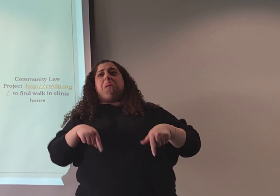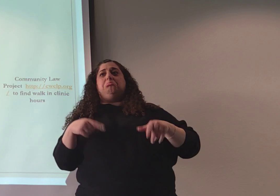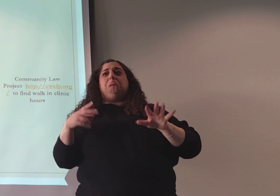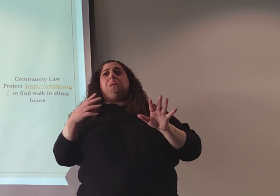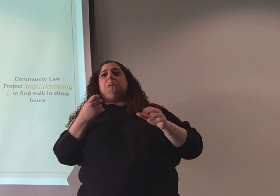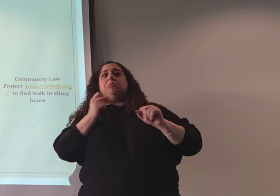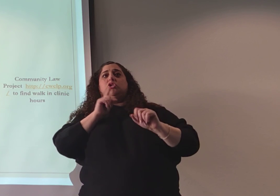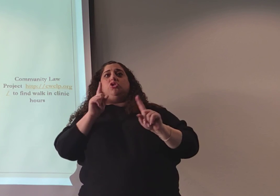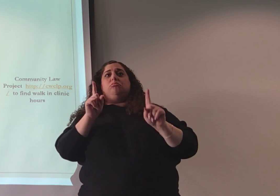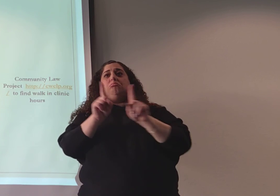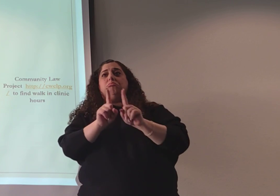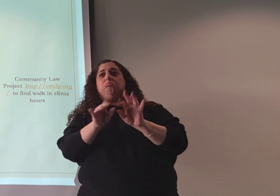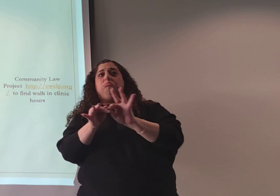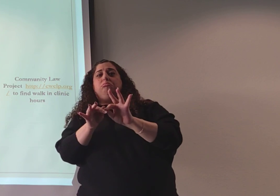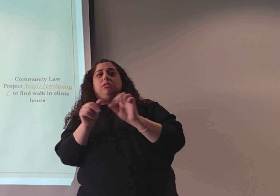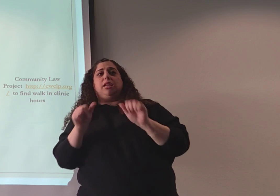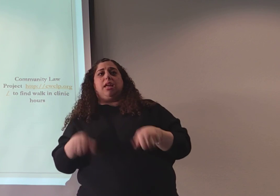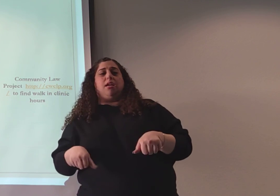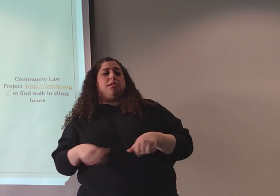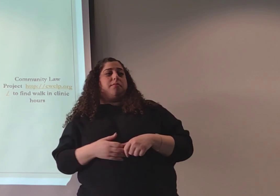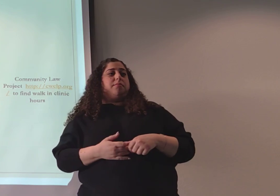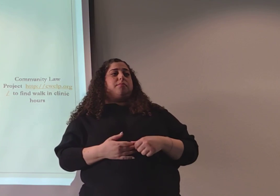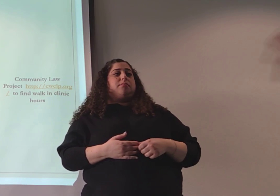Yes, I’m done if no one else has any more questions.